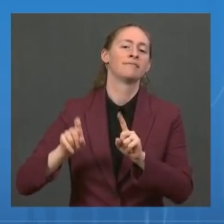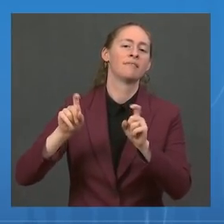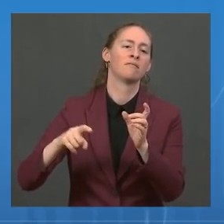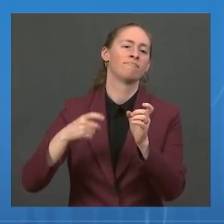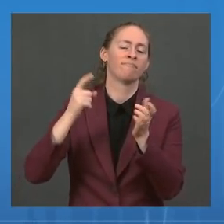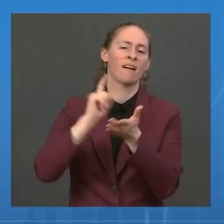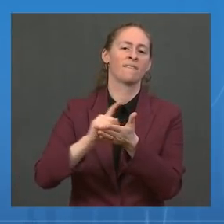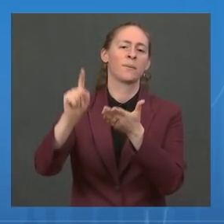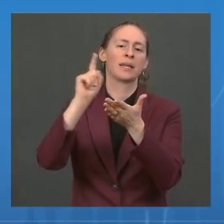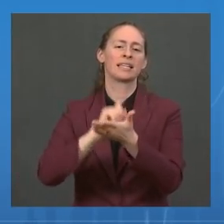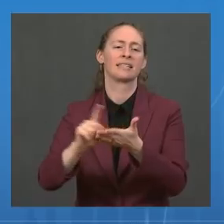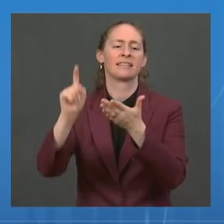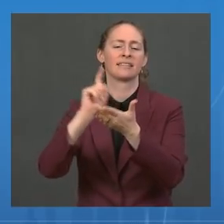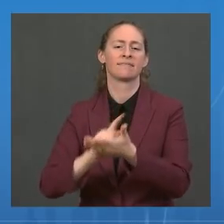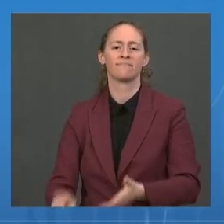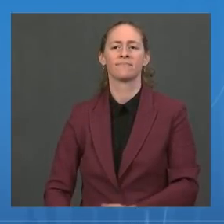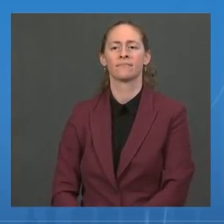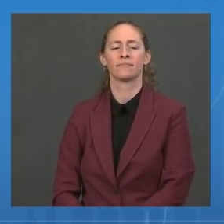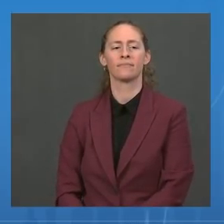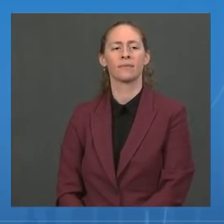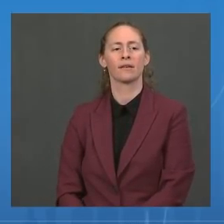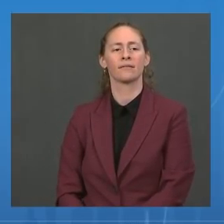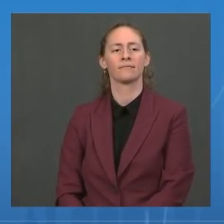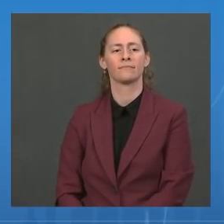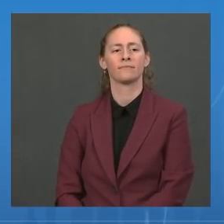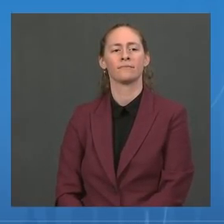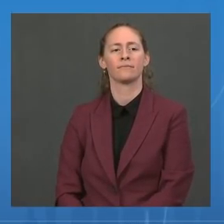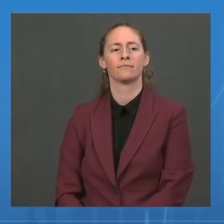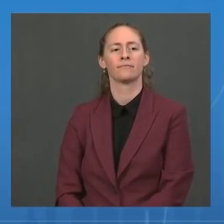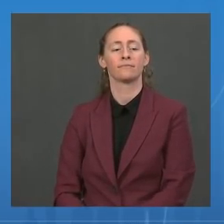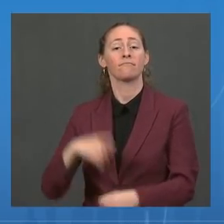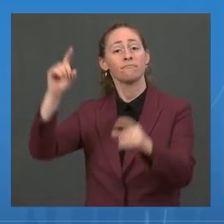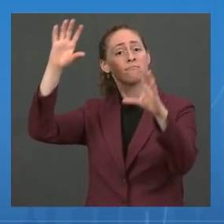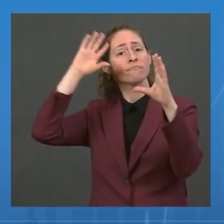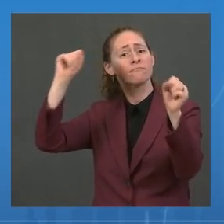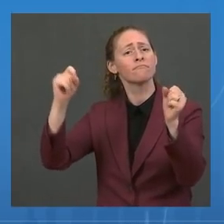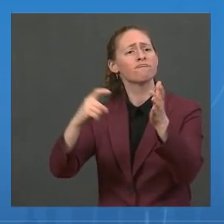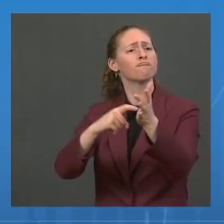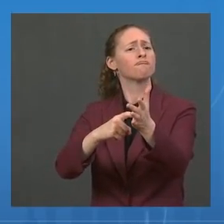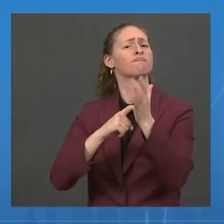All told, the President's vaccination requirements will apply to about 100 million workers.